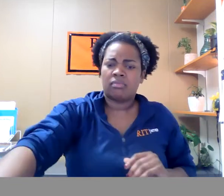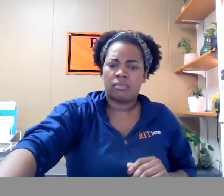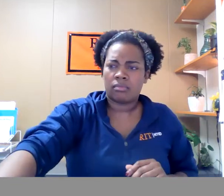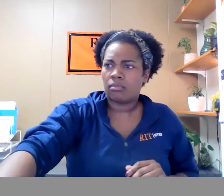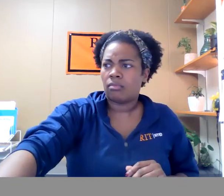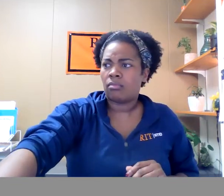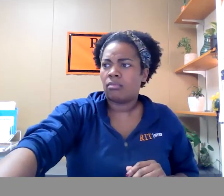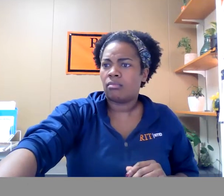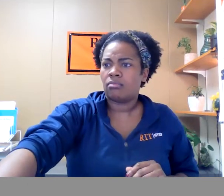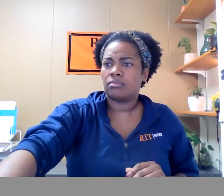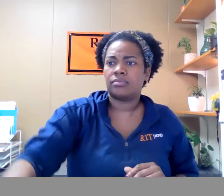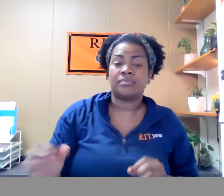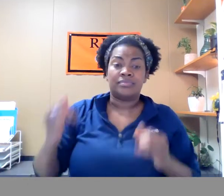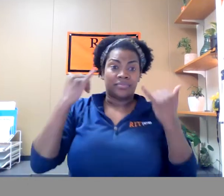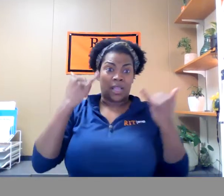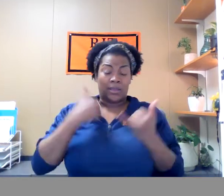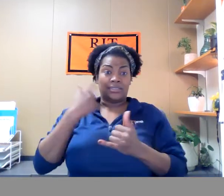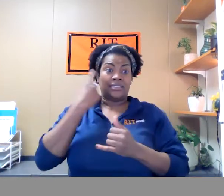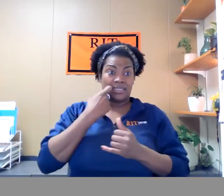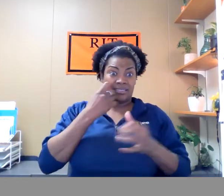So this is what they wrapped up.